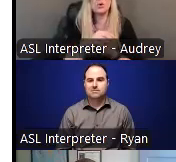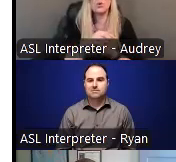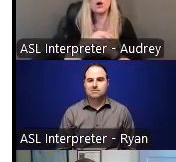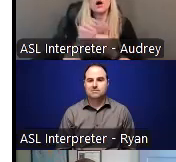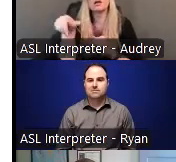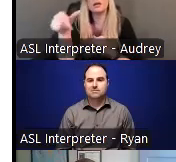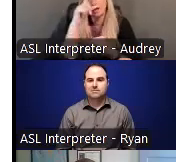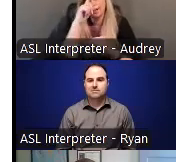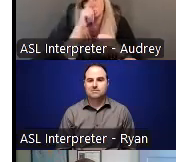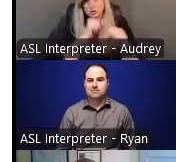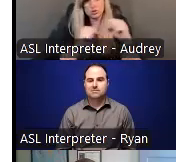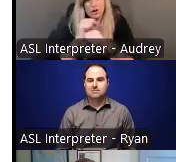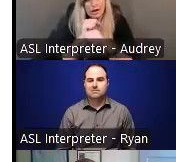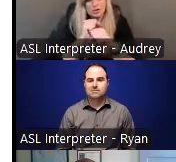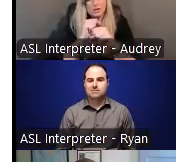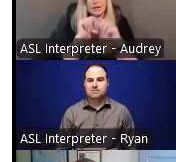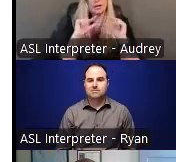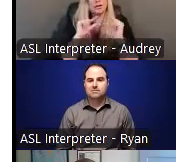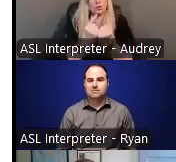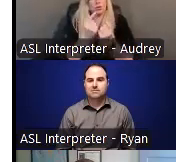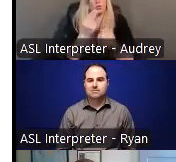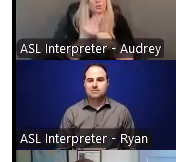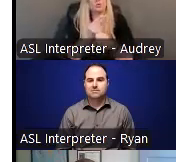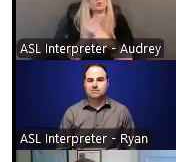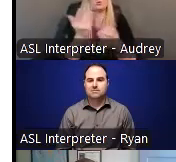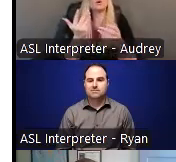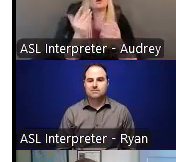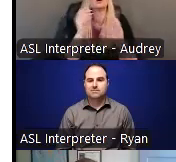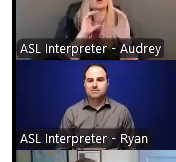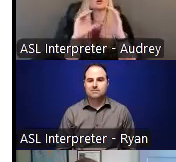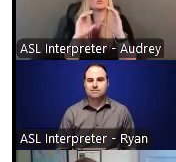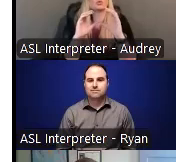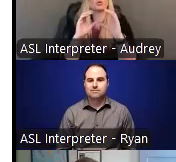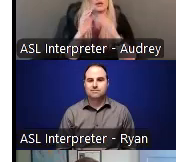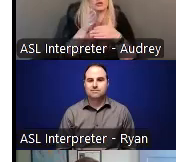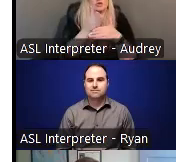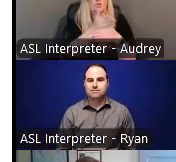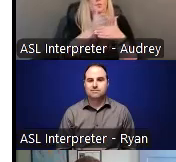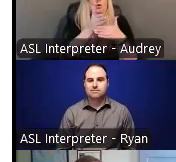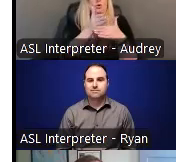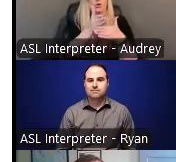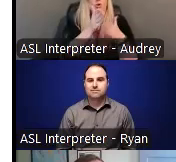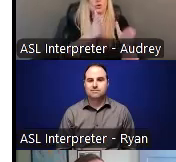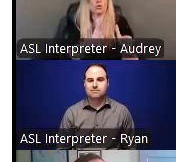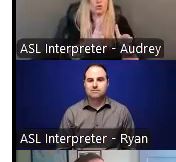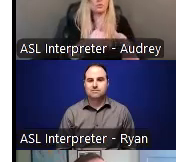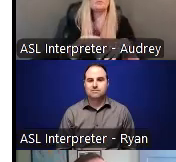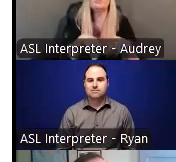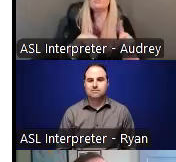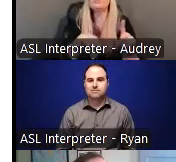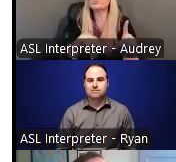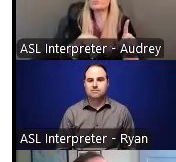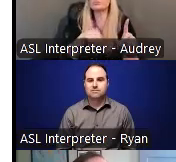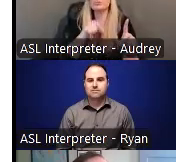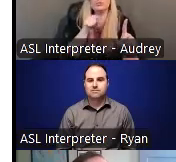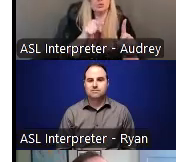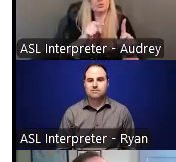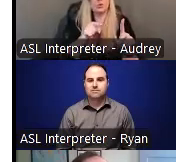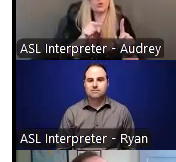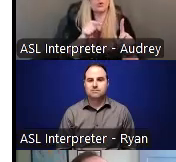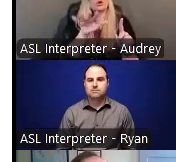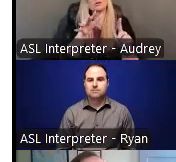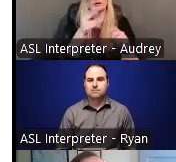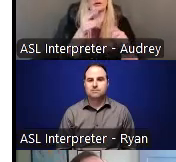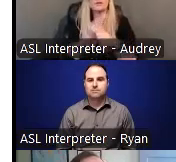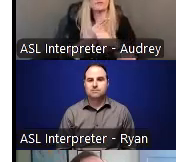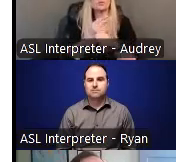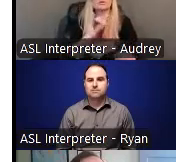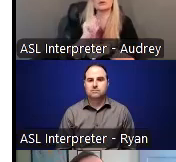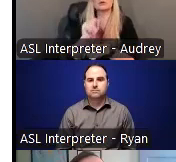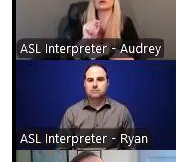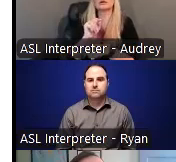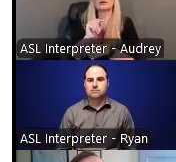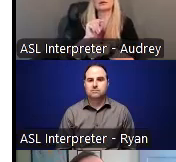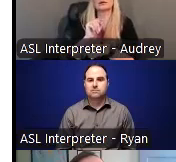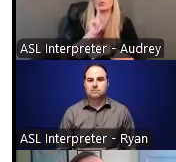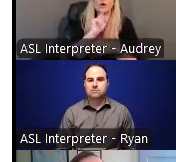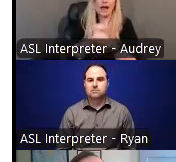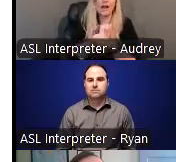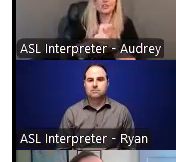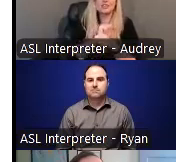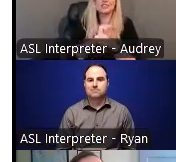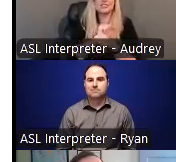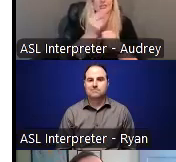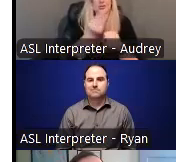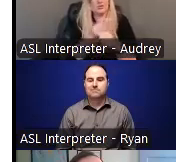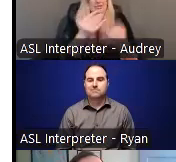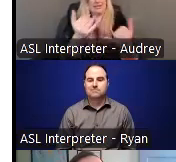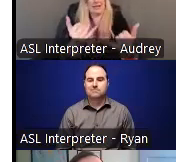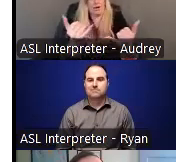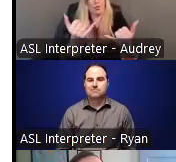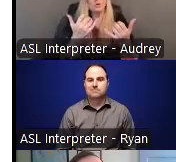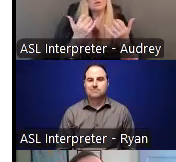group uses is one of communication partnering, we're actually working it now in that I am